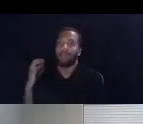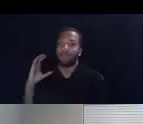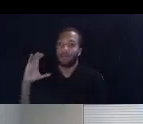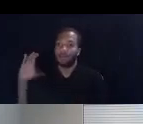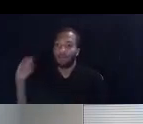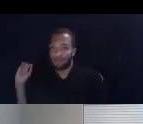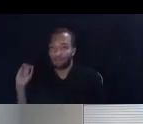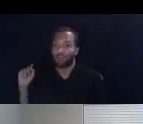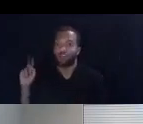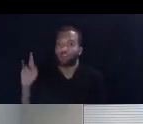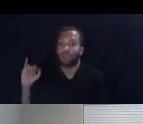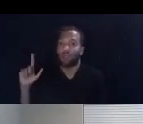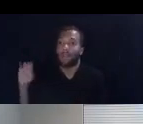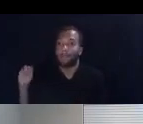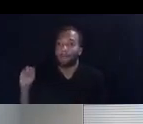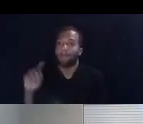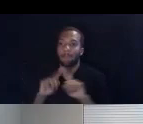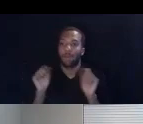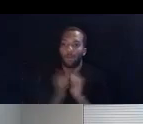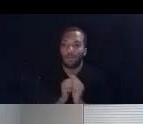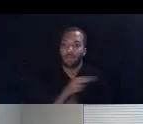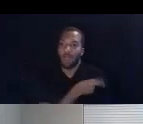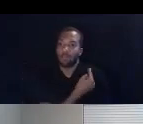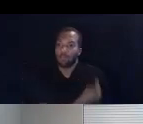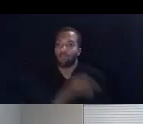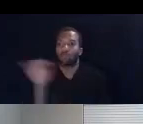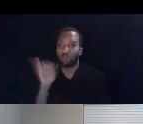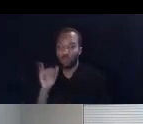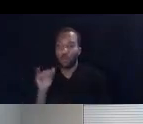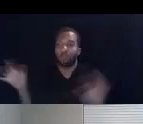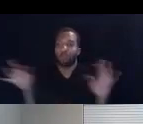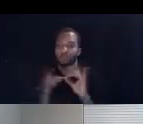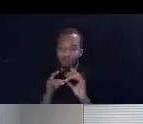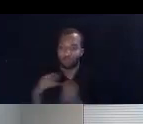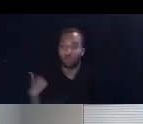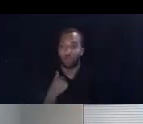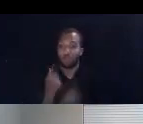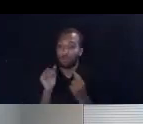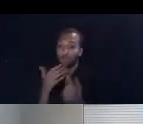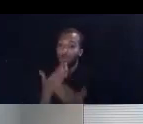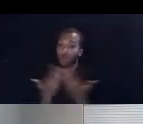but also within our hospitals in counties. And we do that very well within HCWC